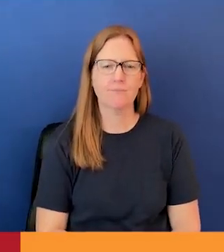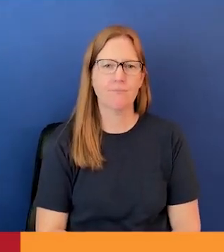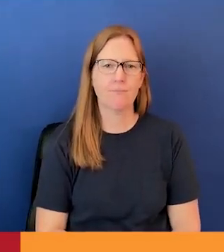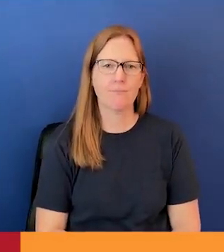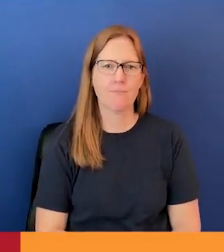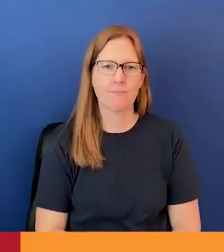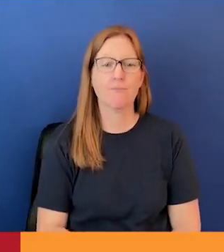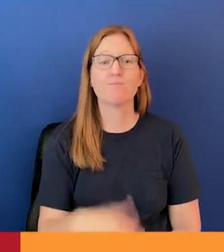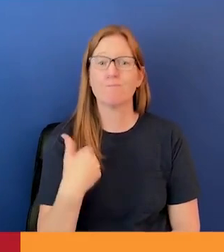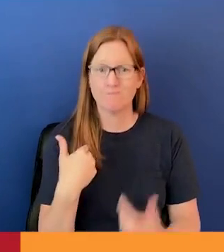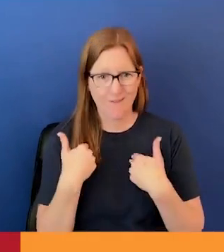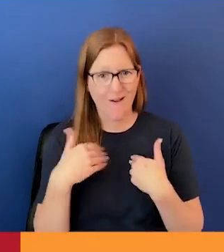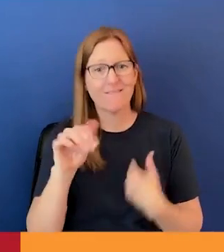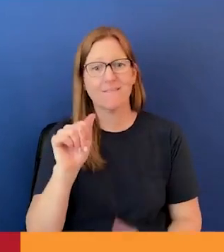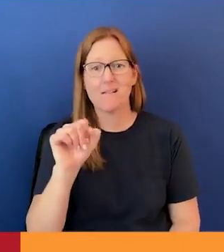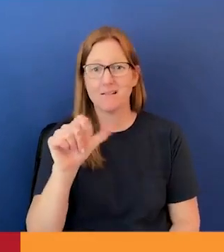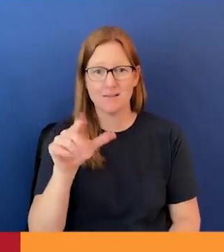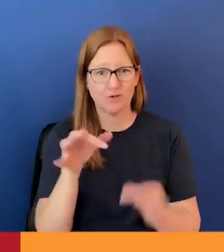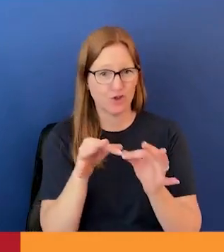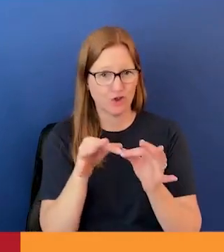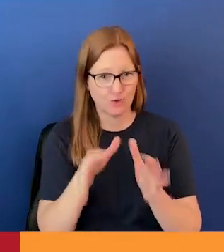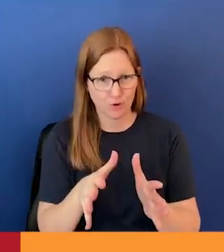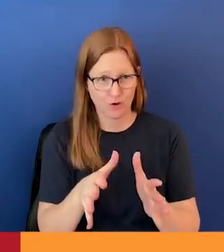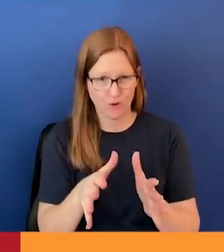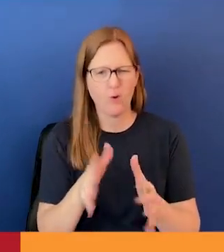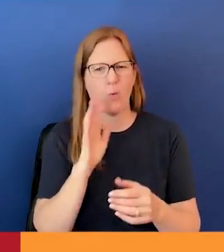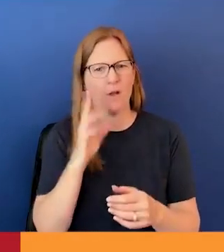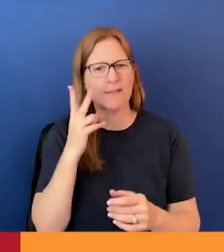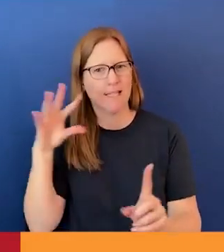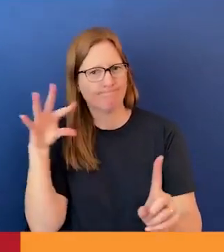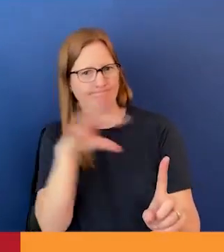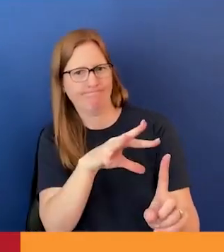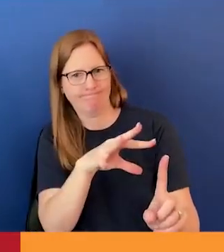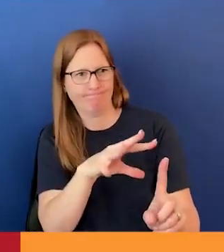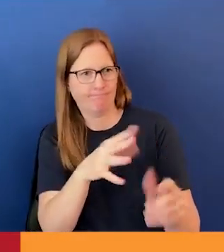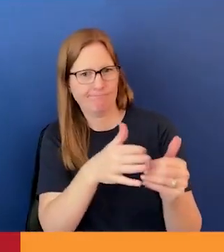ASL interpretation is available and the interpreter will be spotlighted on the screen throughout the webinar.